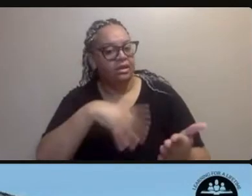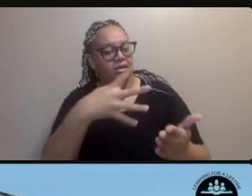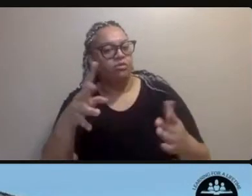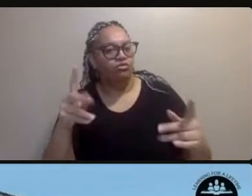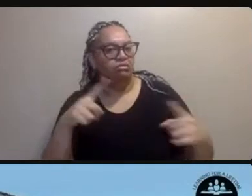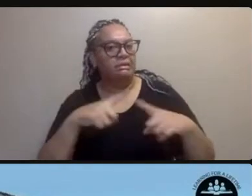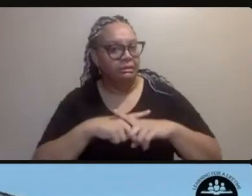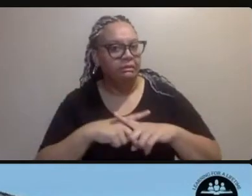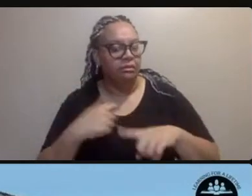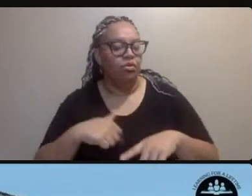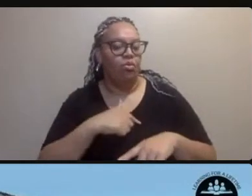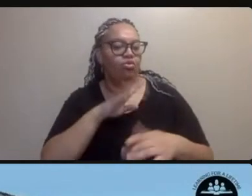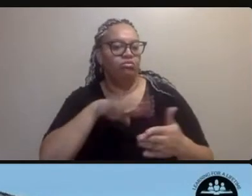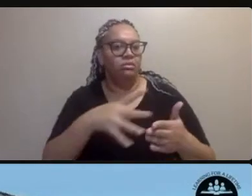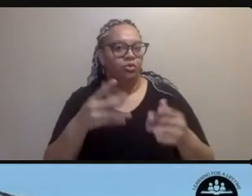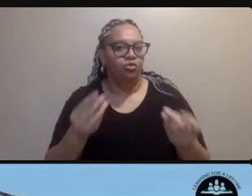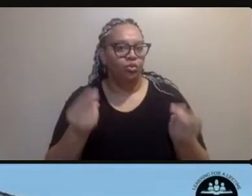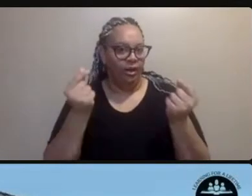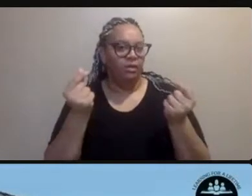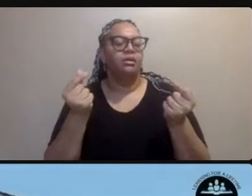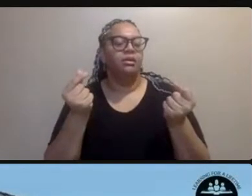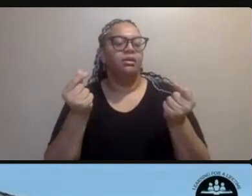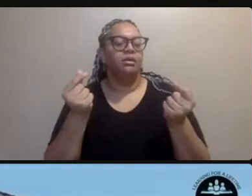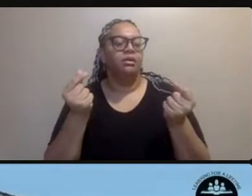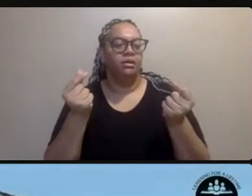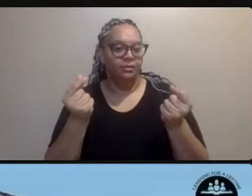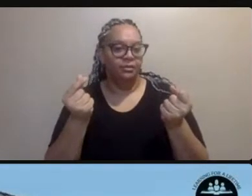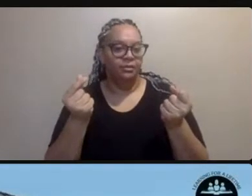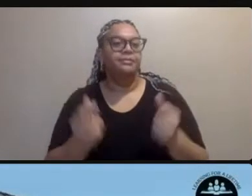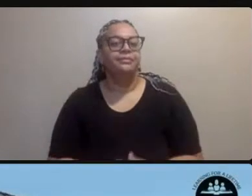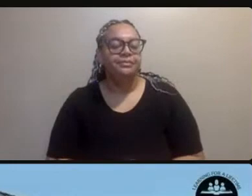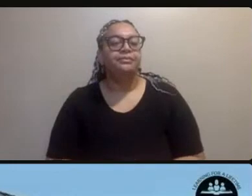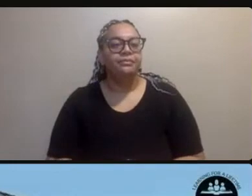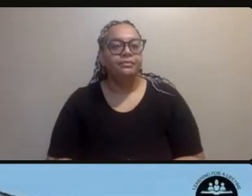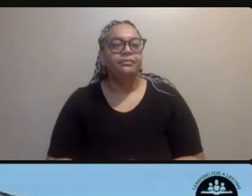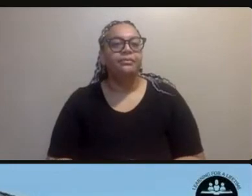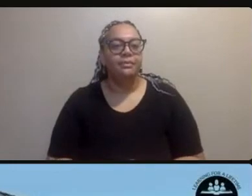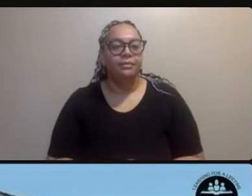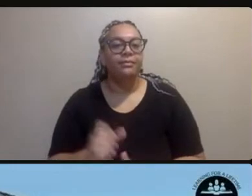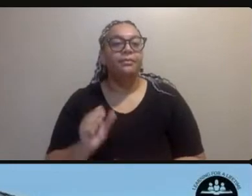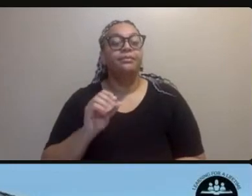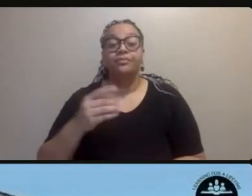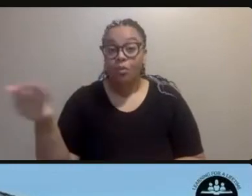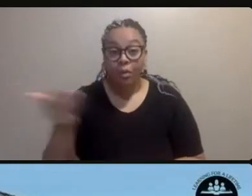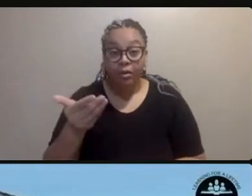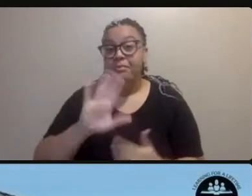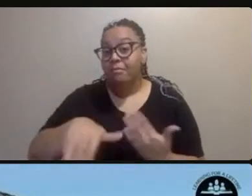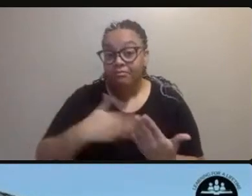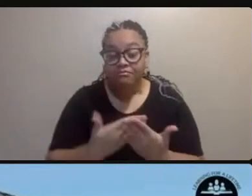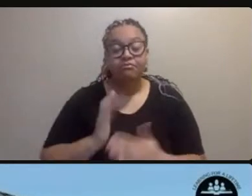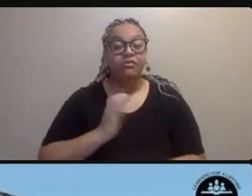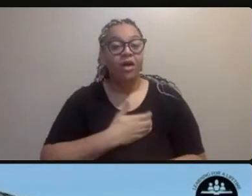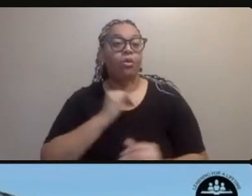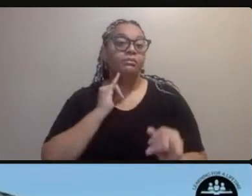CONFLICTS AND THERE WASN'T A LOT OF LEAD TIME. SO WE COMPLETELY UNDERSTAND